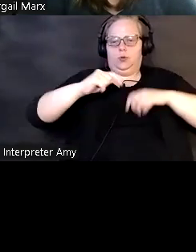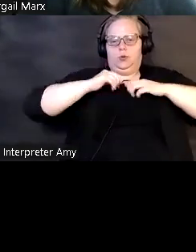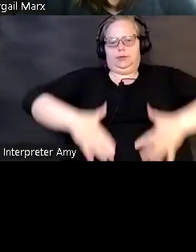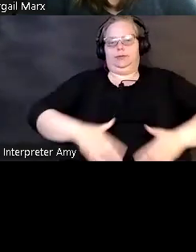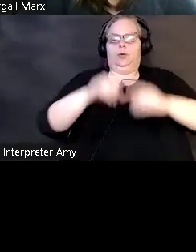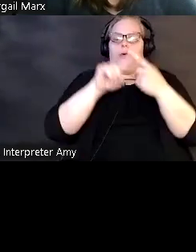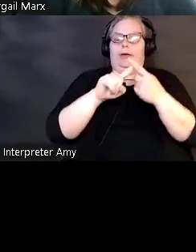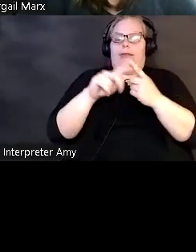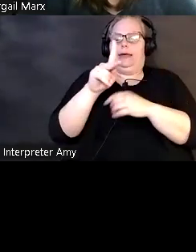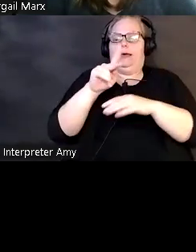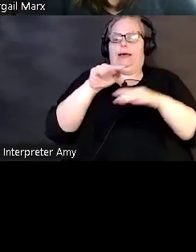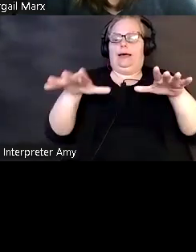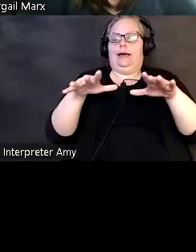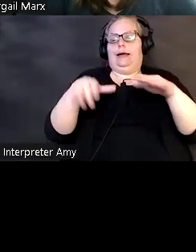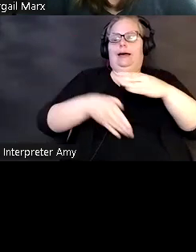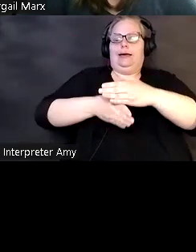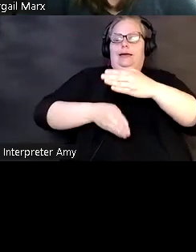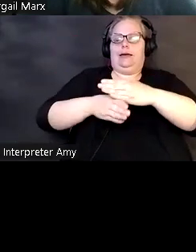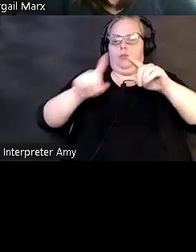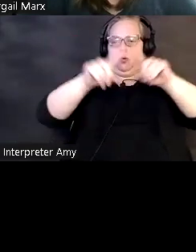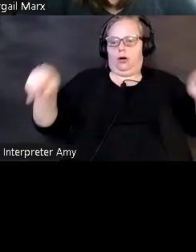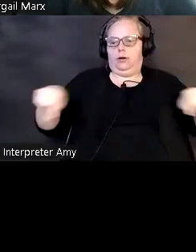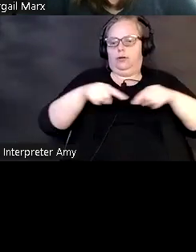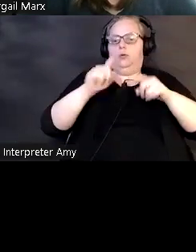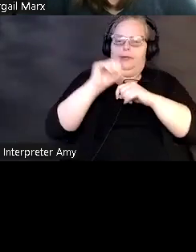Because again, we want to have those different ways to access and communicate,